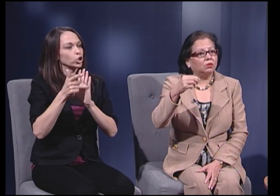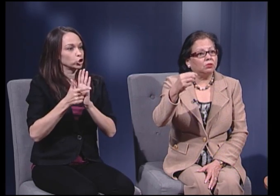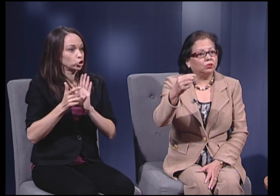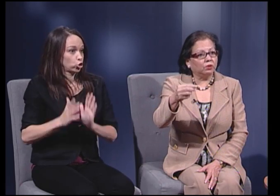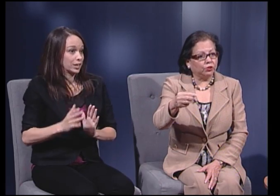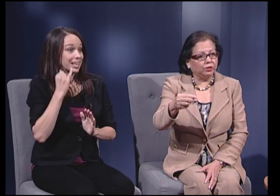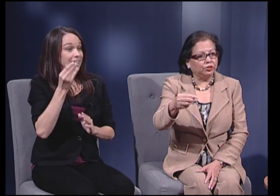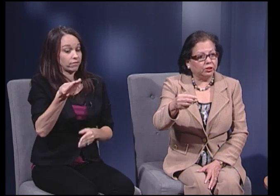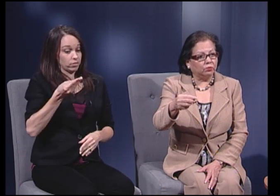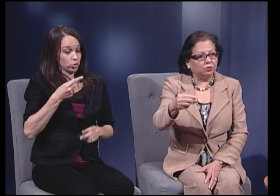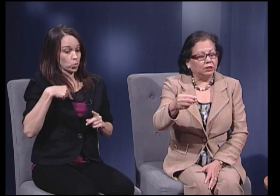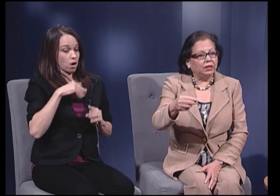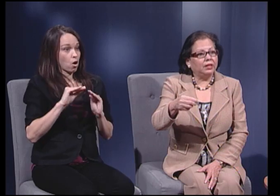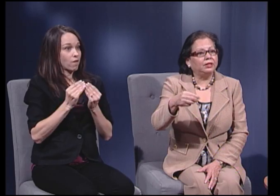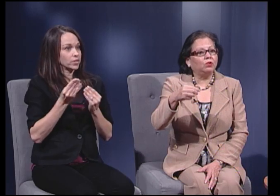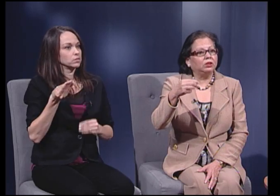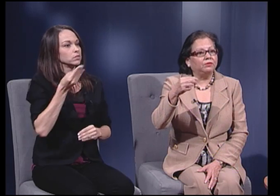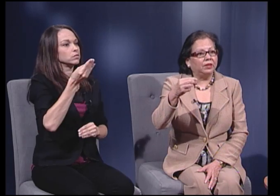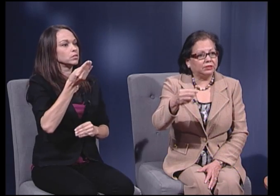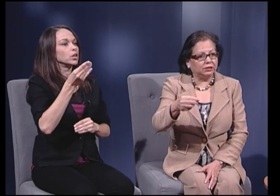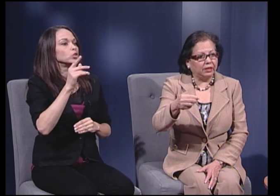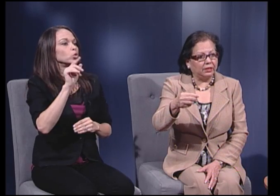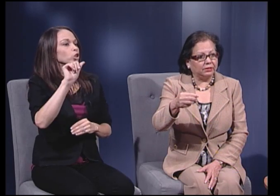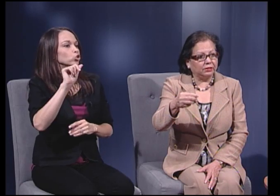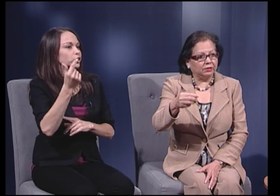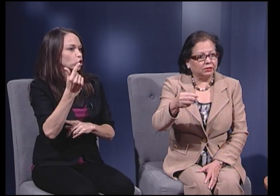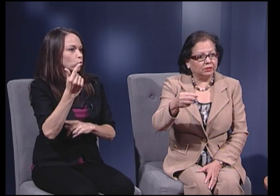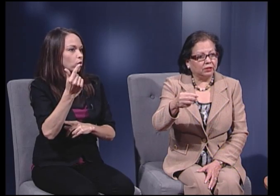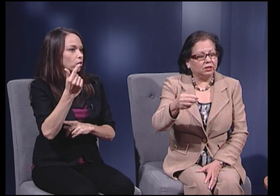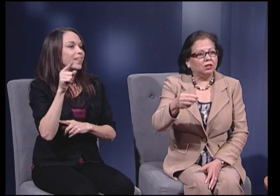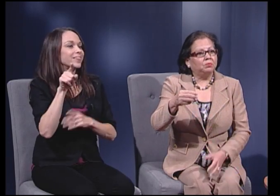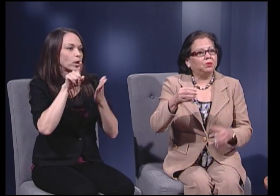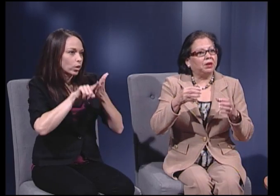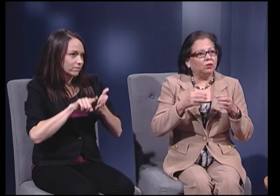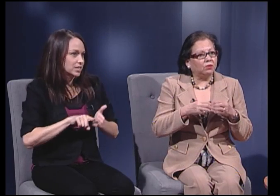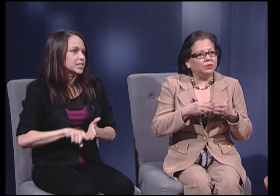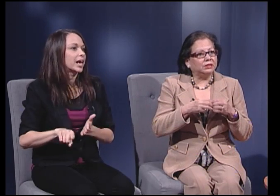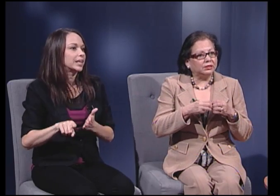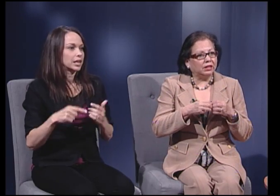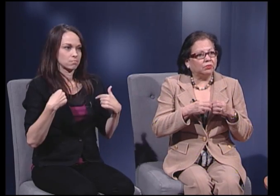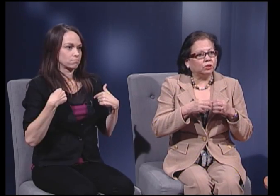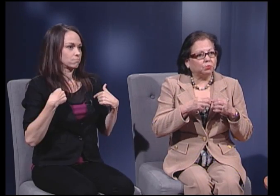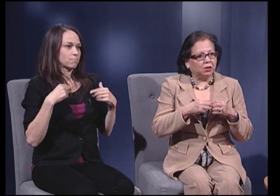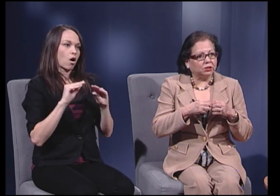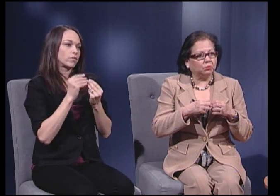on to our attorney general and they will investigate it, okay? But my office is not responsible